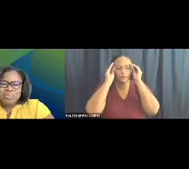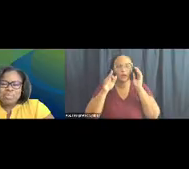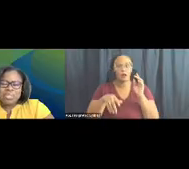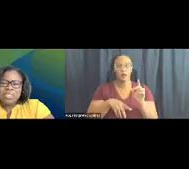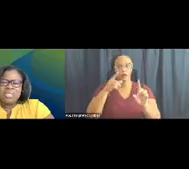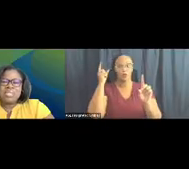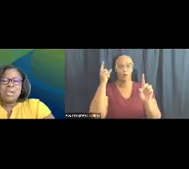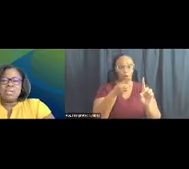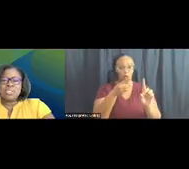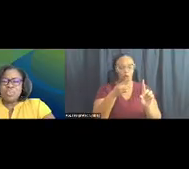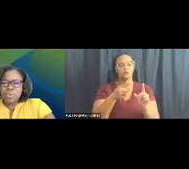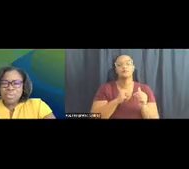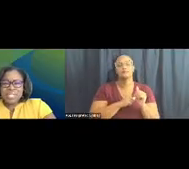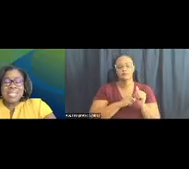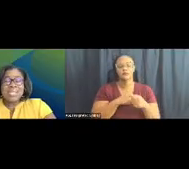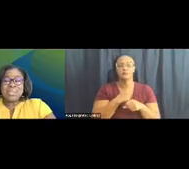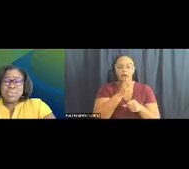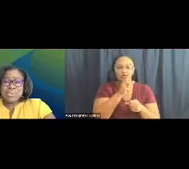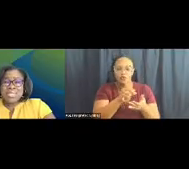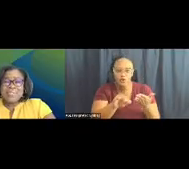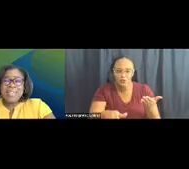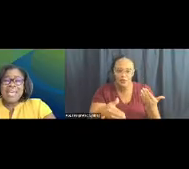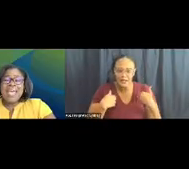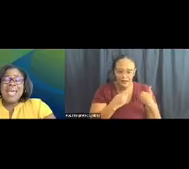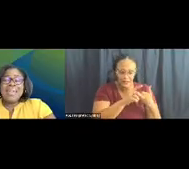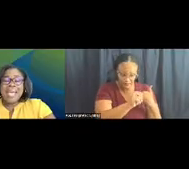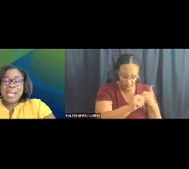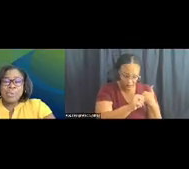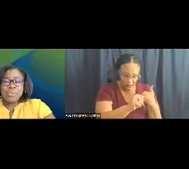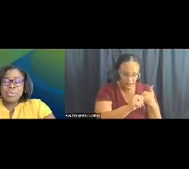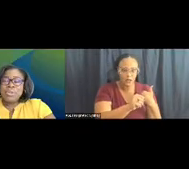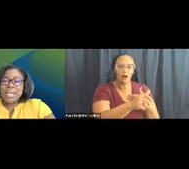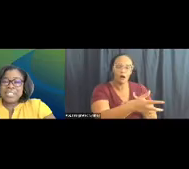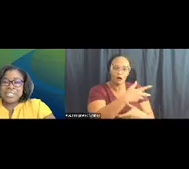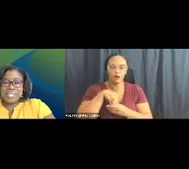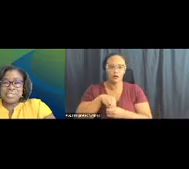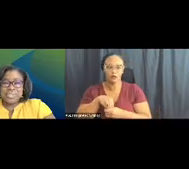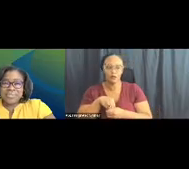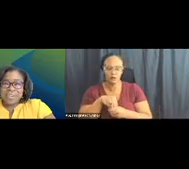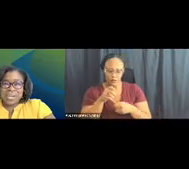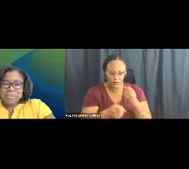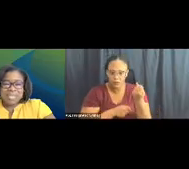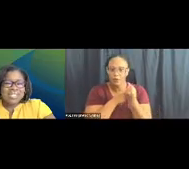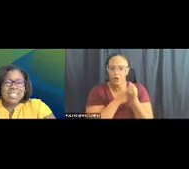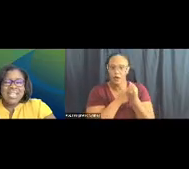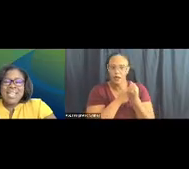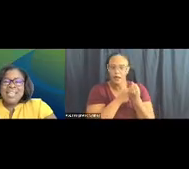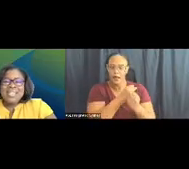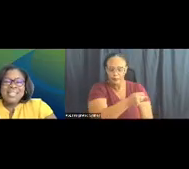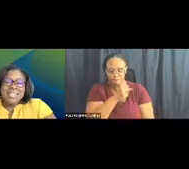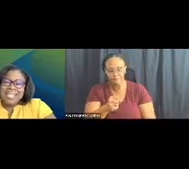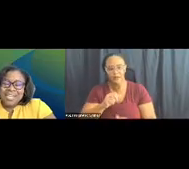with disabilities are supported in inclusive and equitable educational environments. The